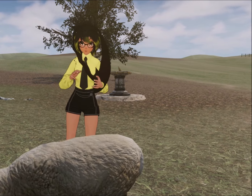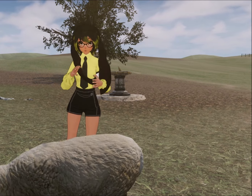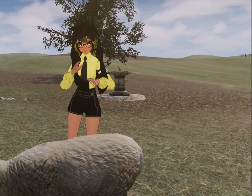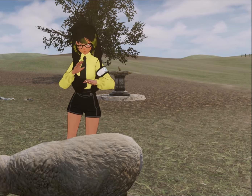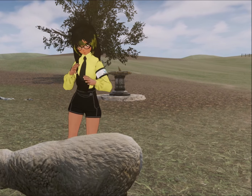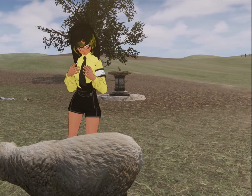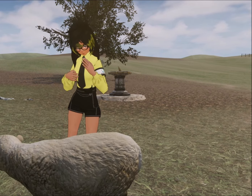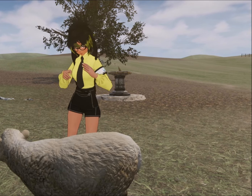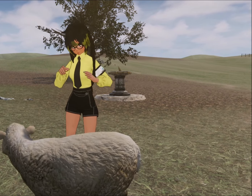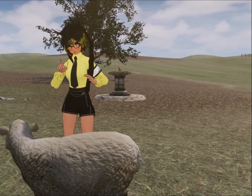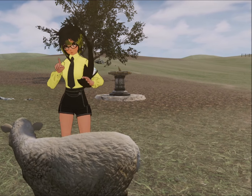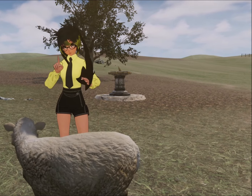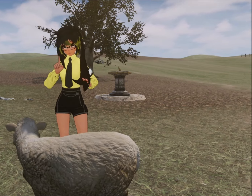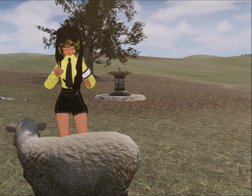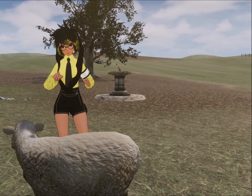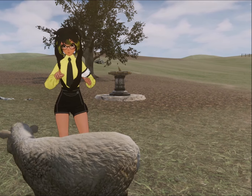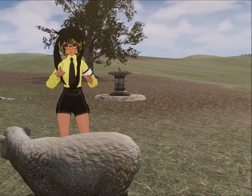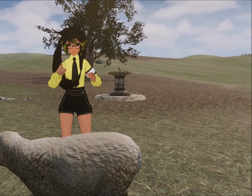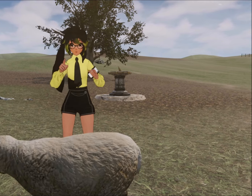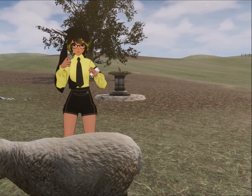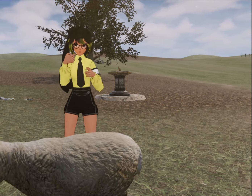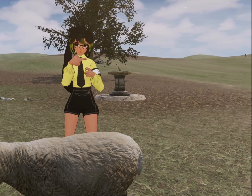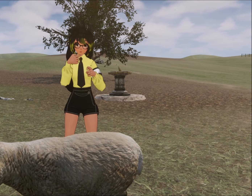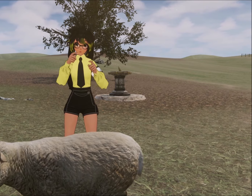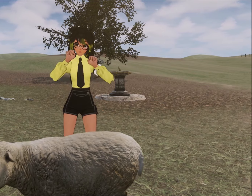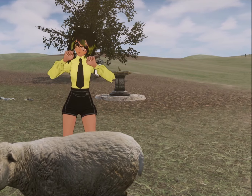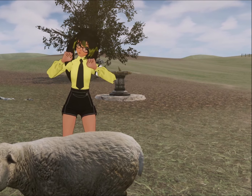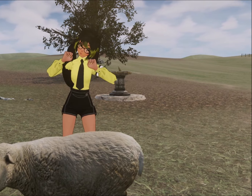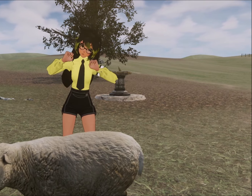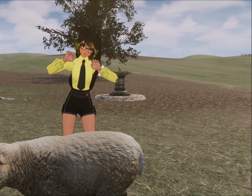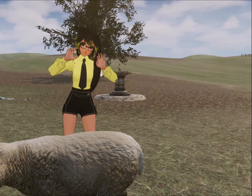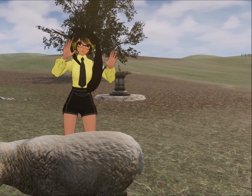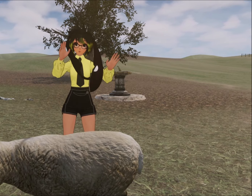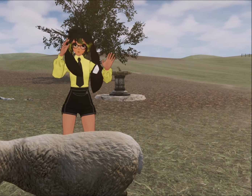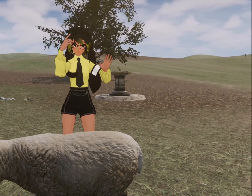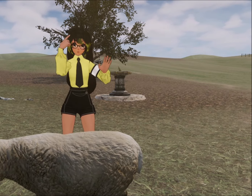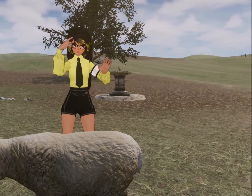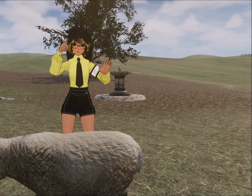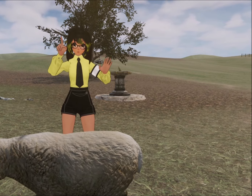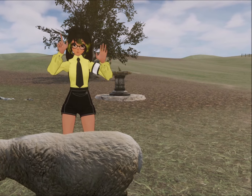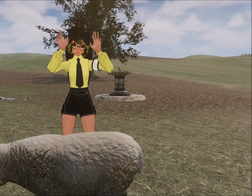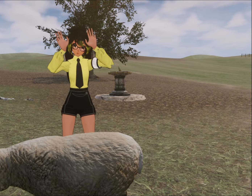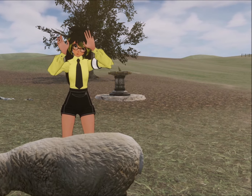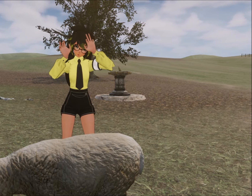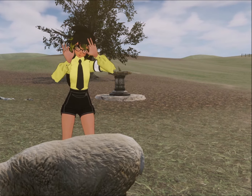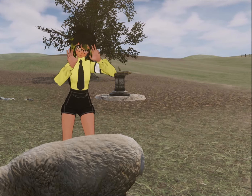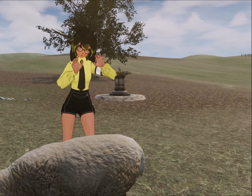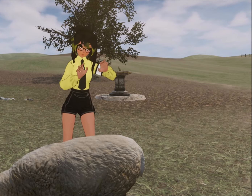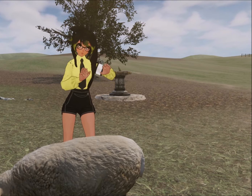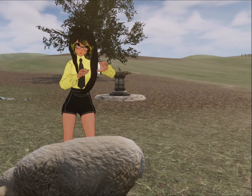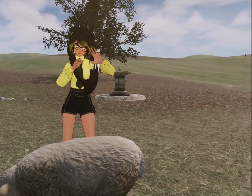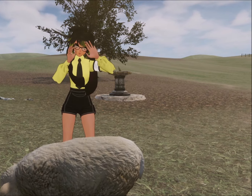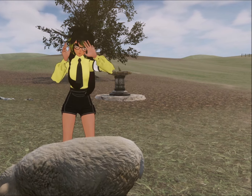Not only that, England is famous for having rains